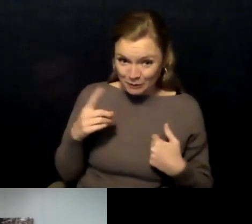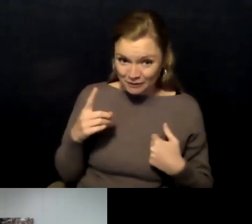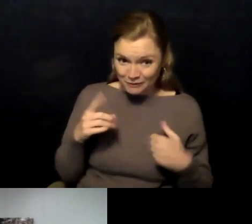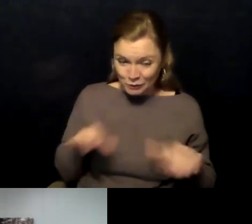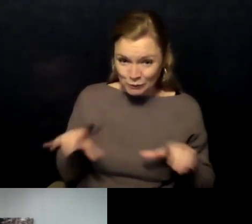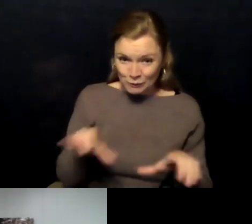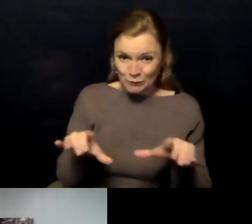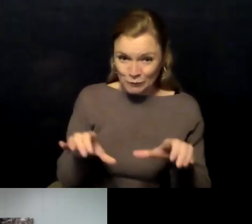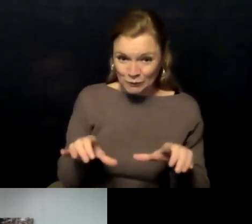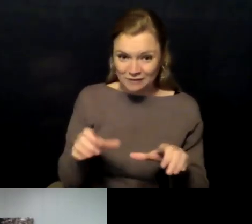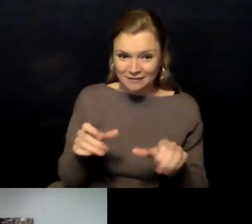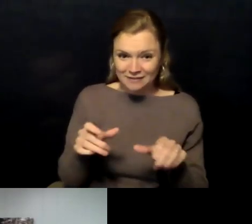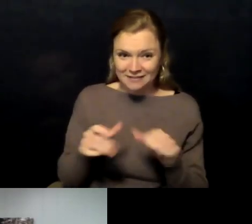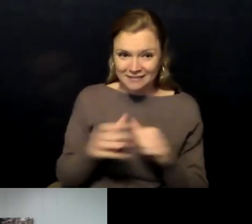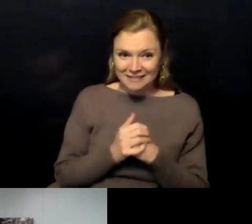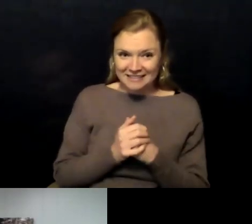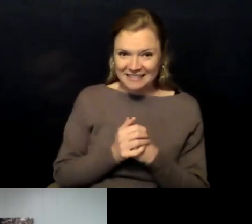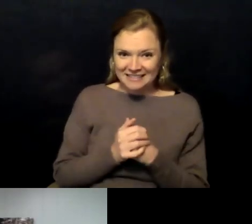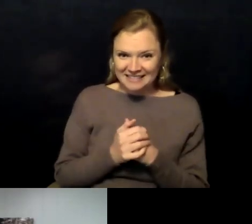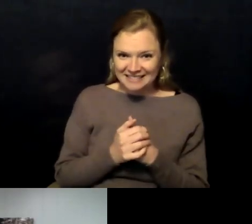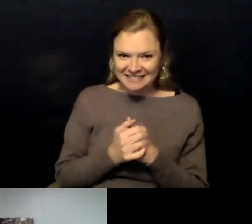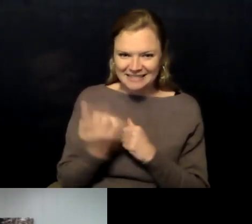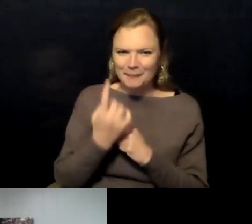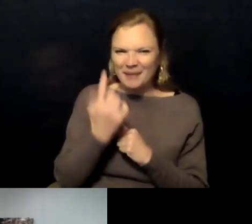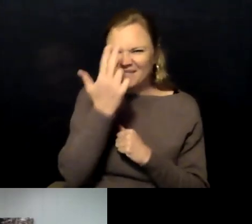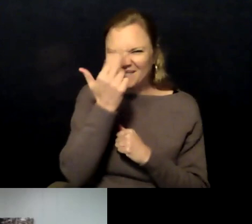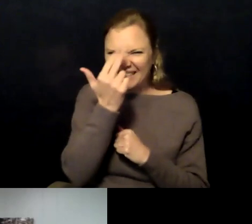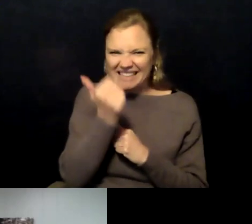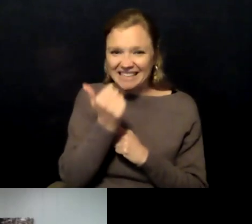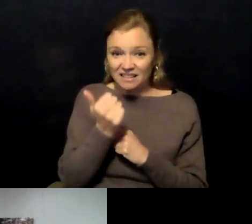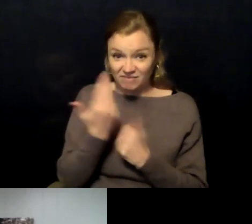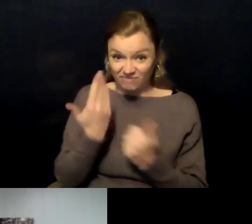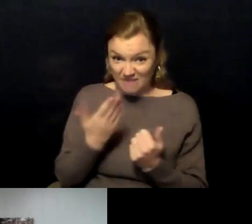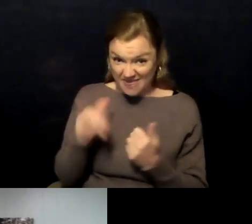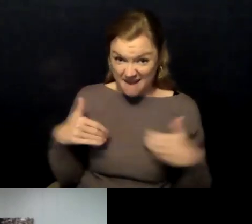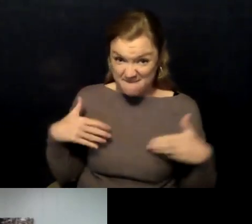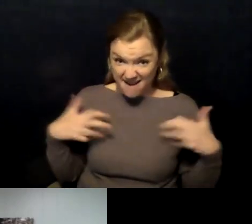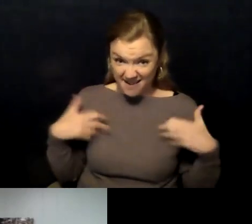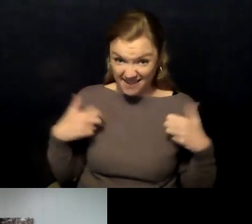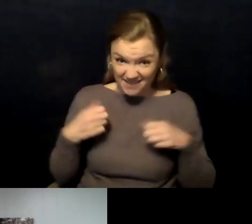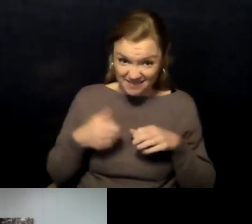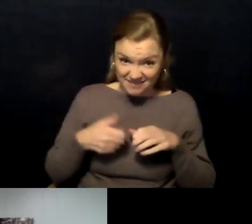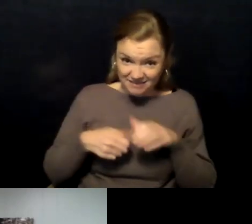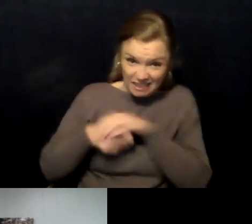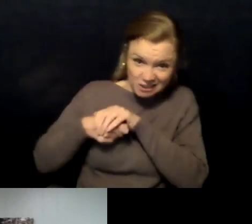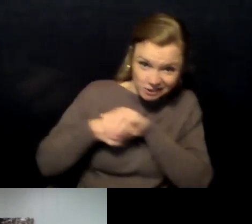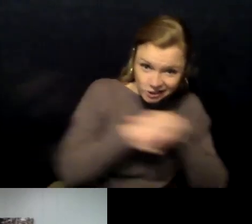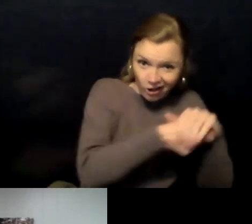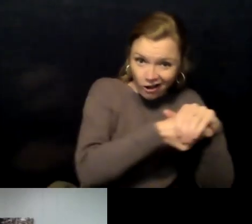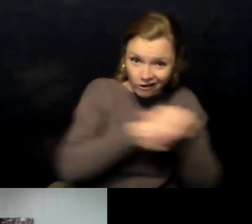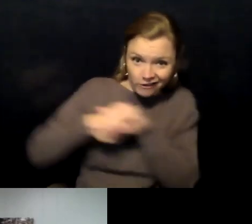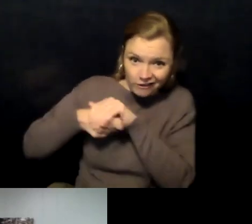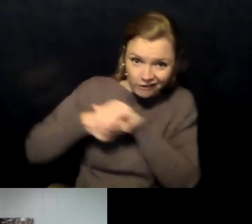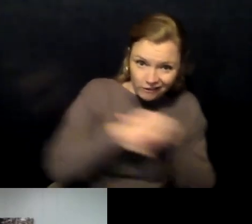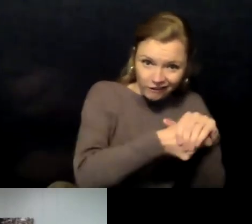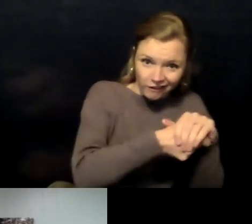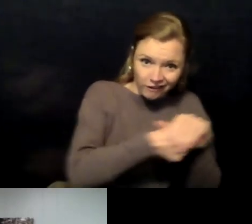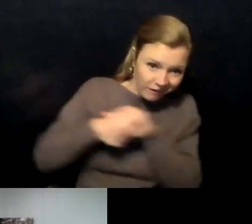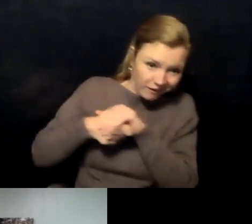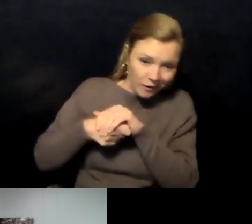since your job here? [Tina] Gosh, let's 1296 00:44:50,319 -->, 00:44:55,040 see. I mean